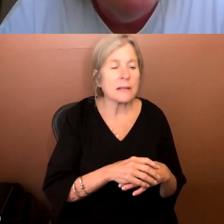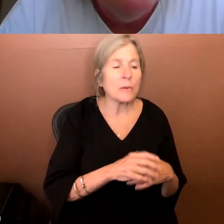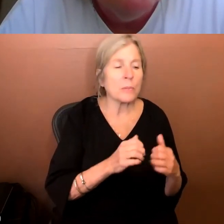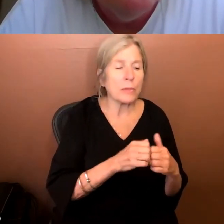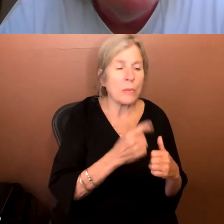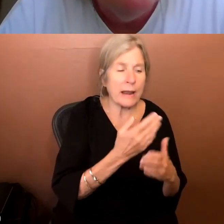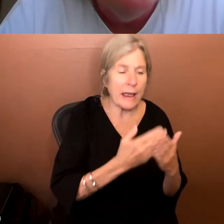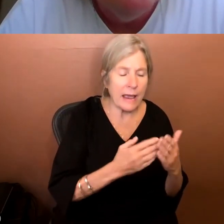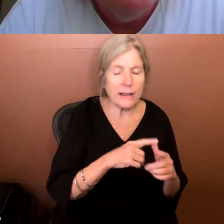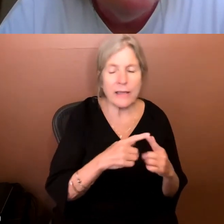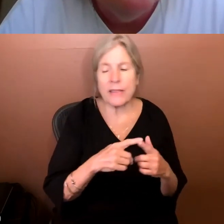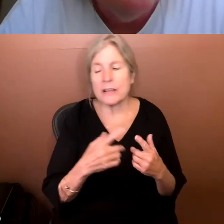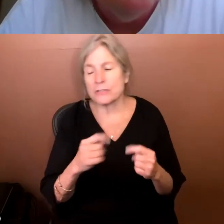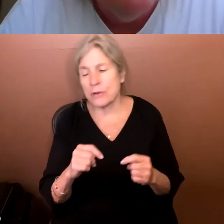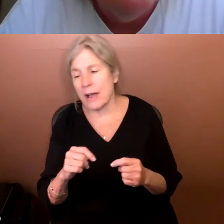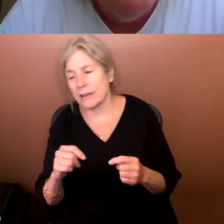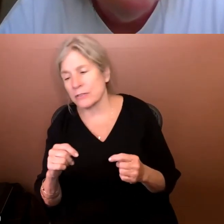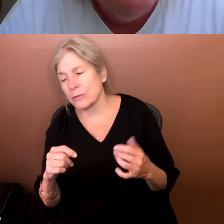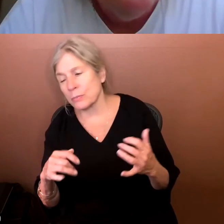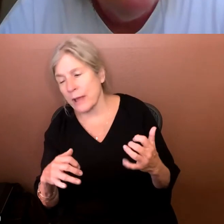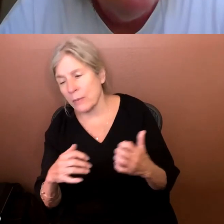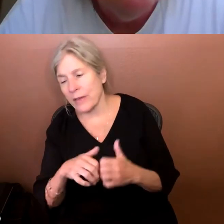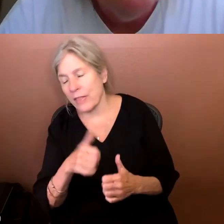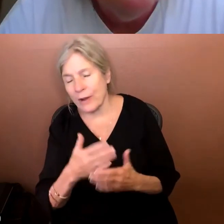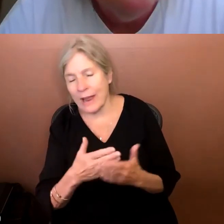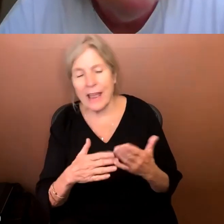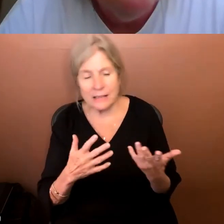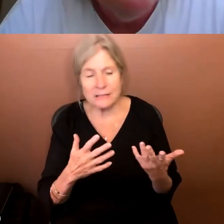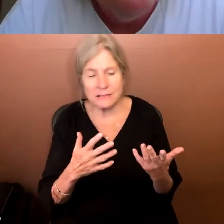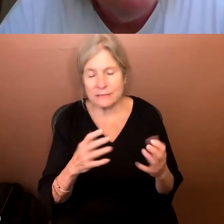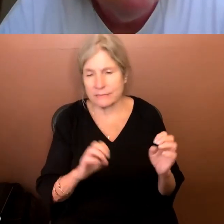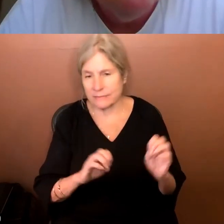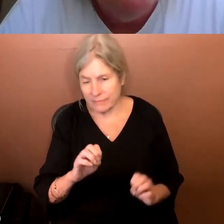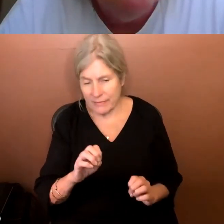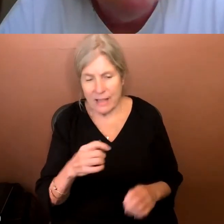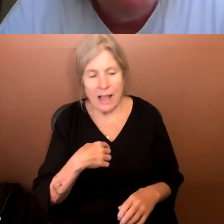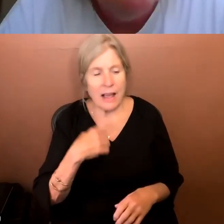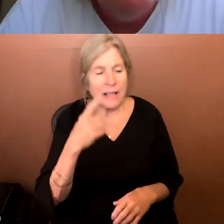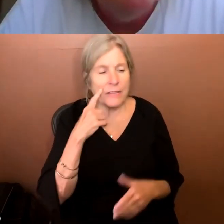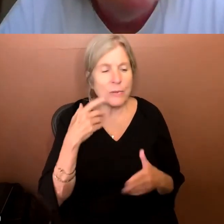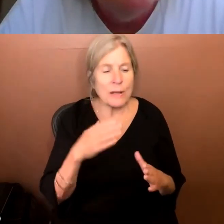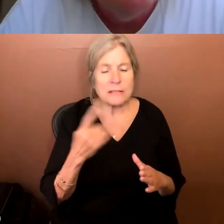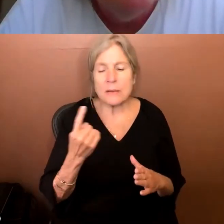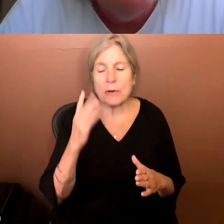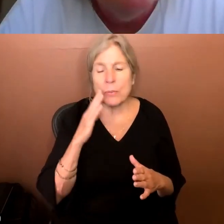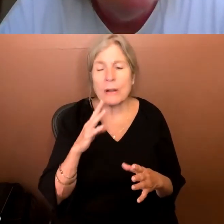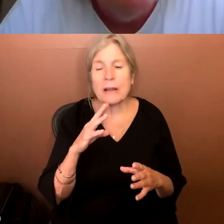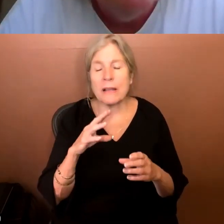order to read the score. I think also the way that somebody would engage tactilely with the world should totally